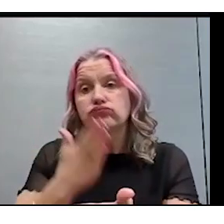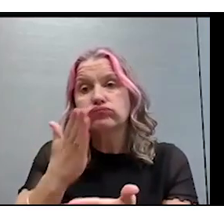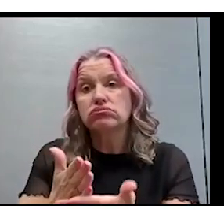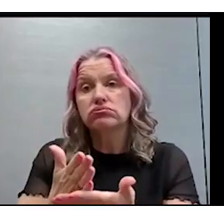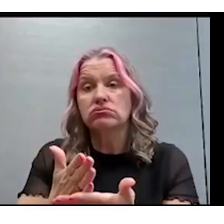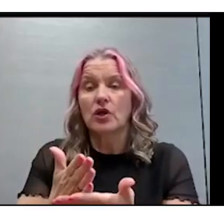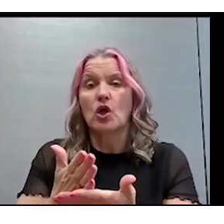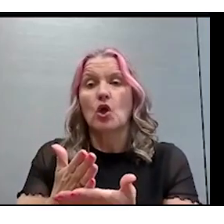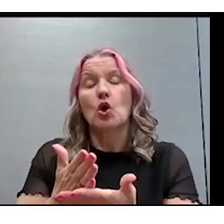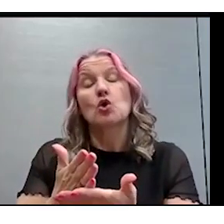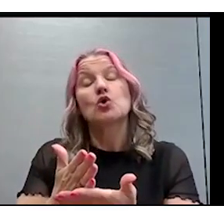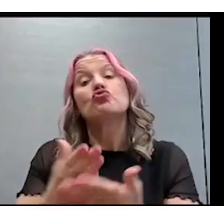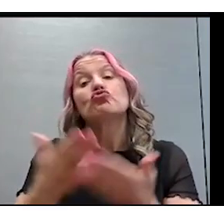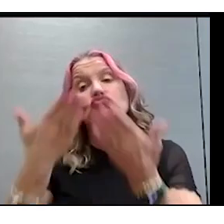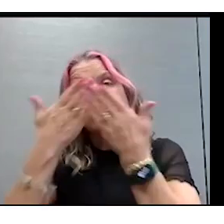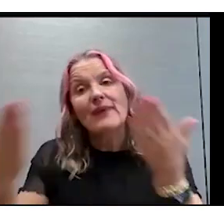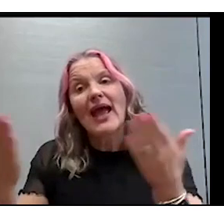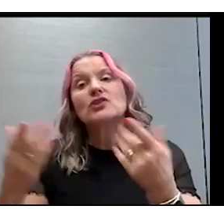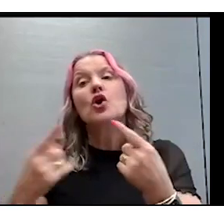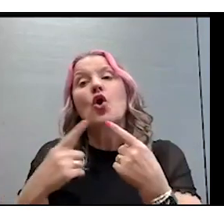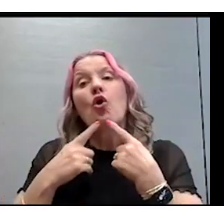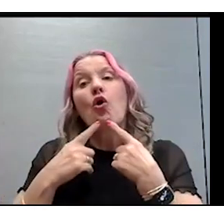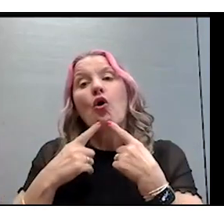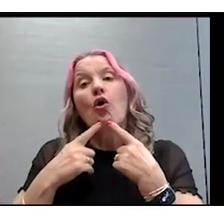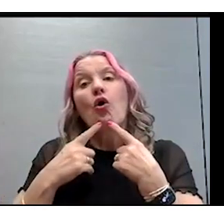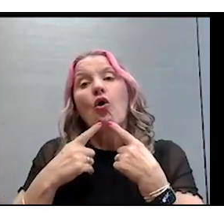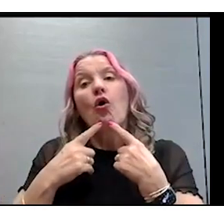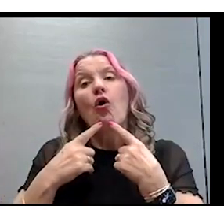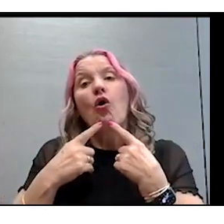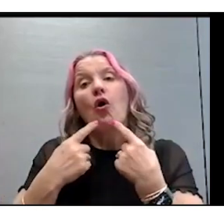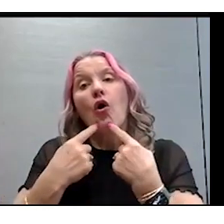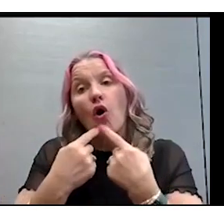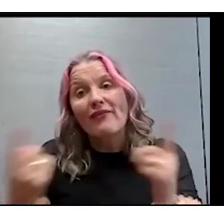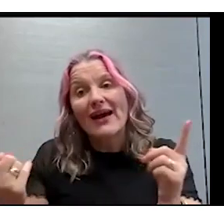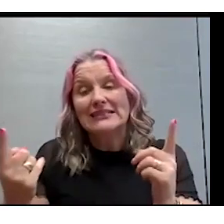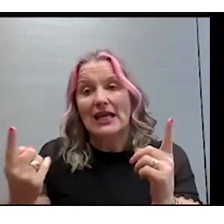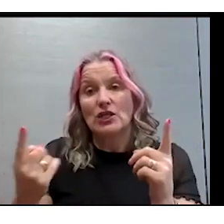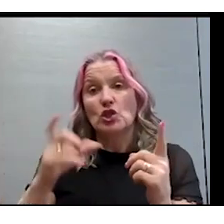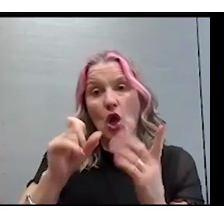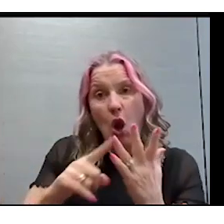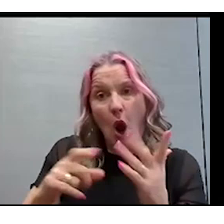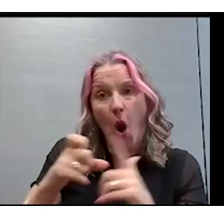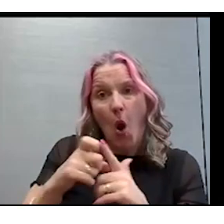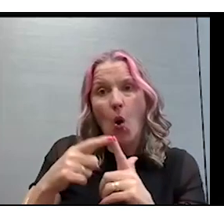authorisation protocols when providing factual information, telling your responses and making